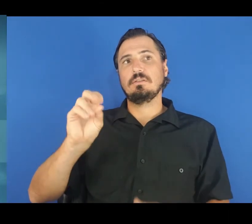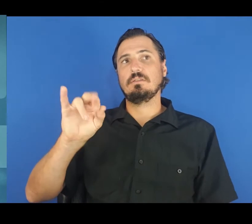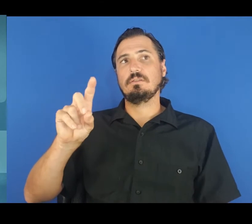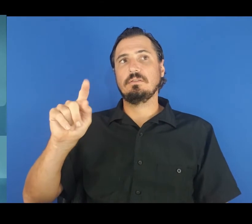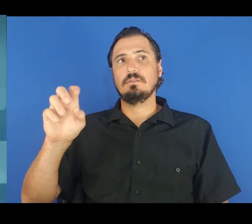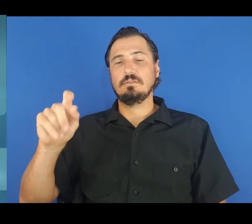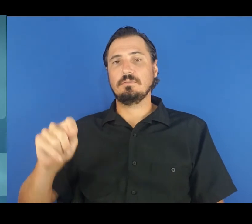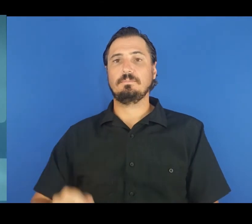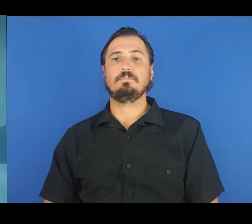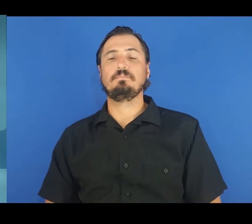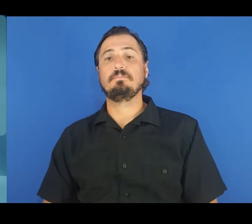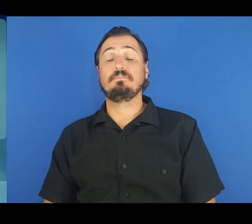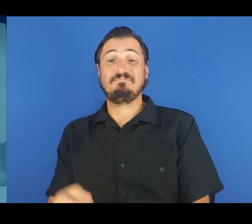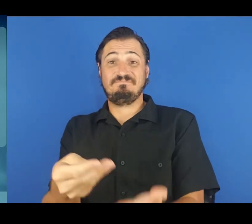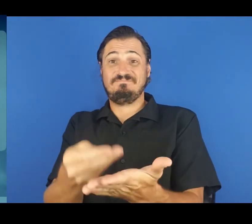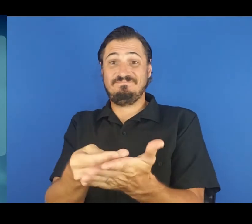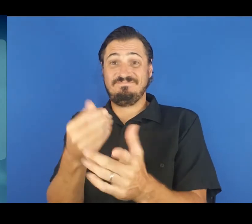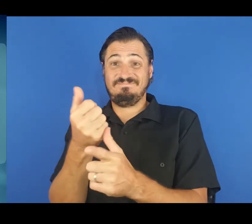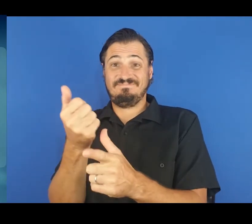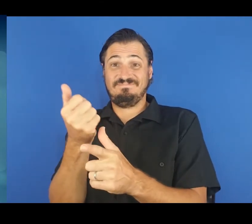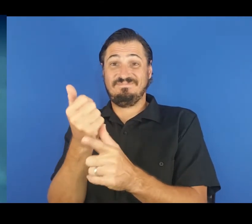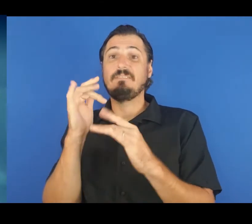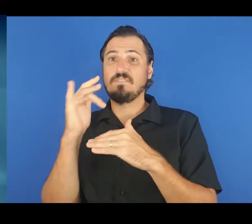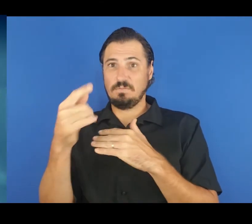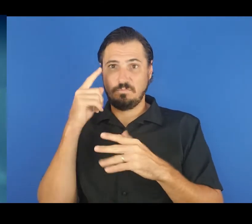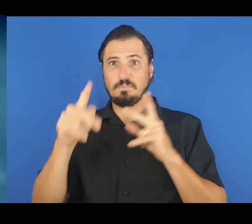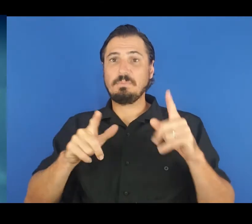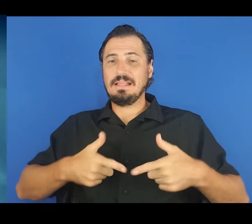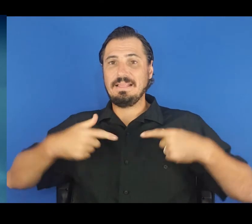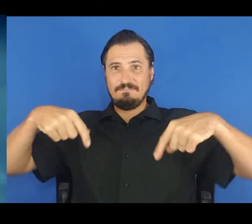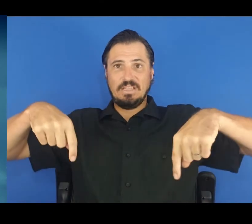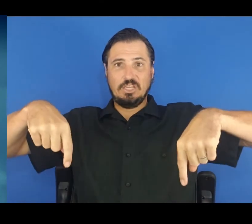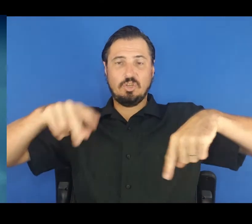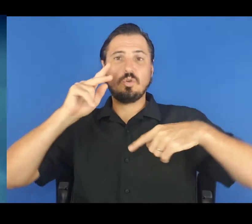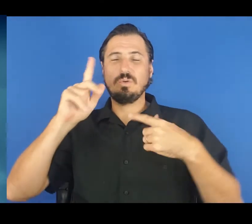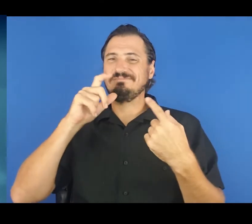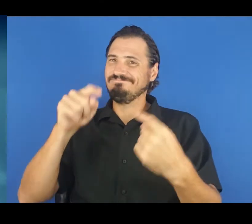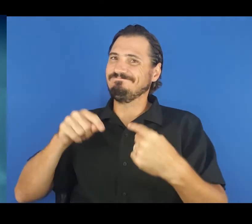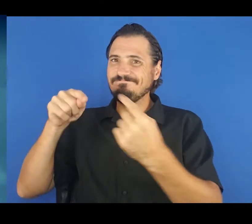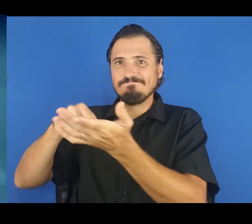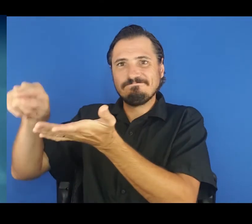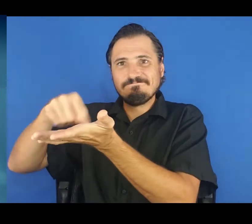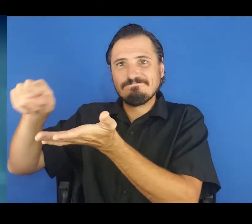Financial assistance is available for Kauai residents struggling with rent and utilities